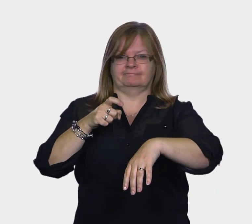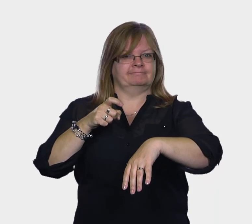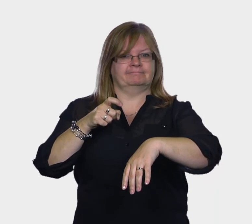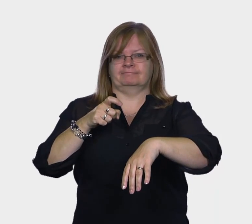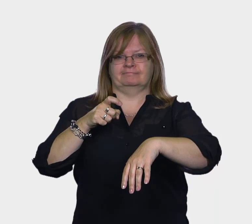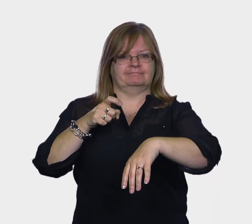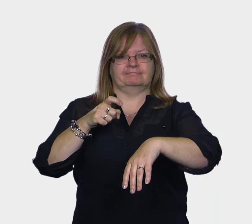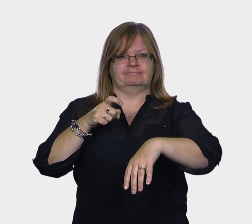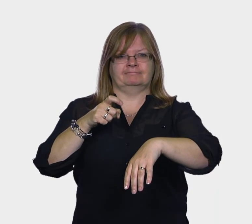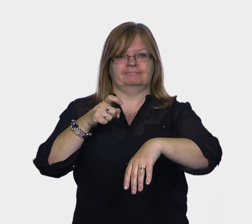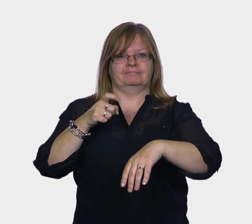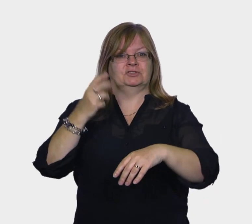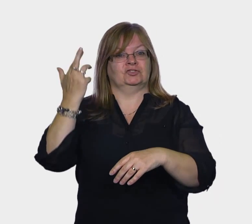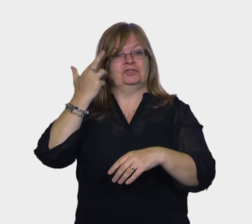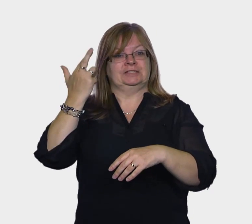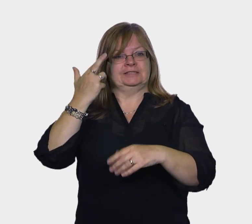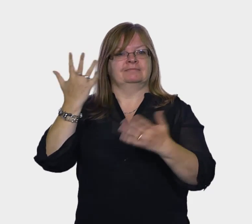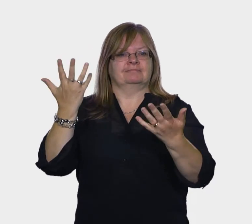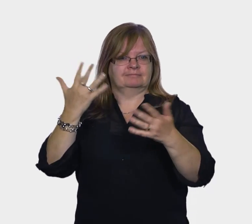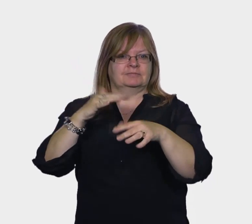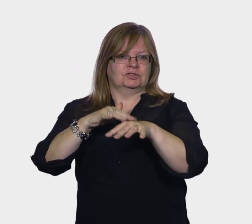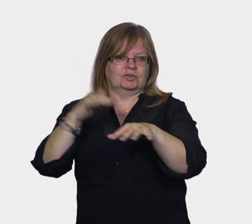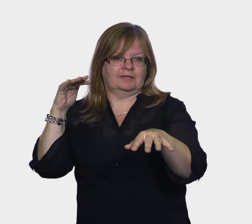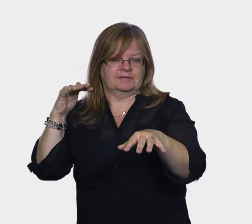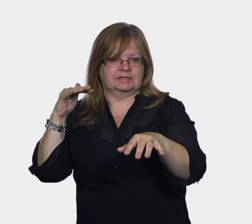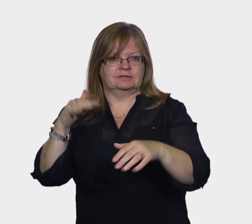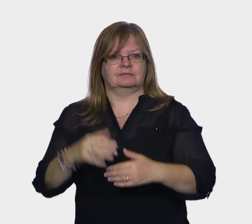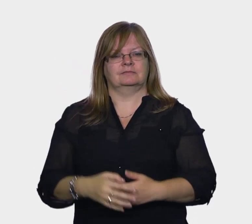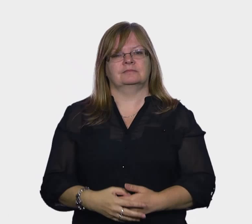a little later than normal due to traffic.